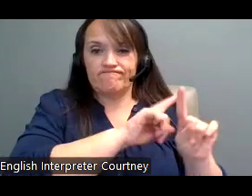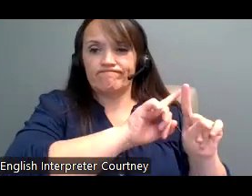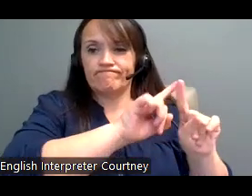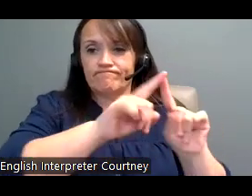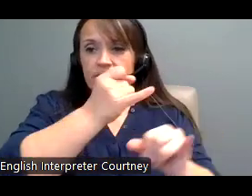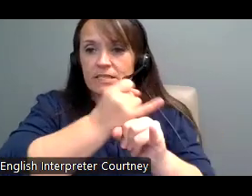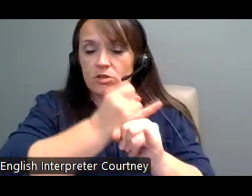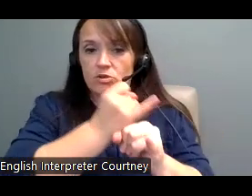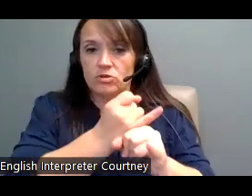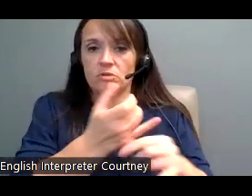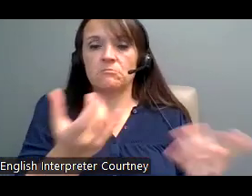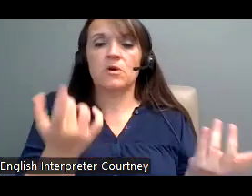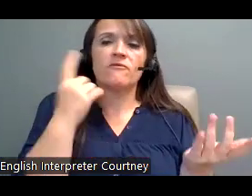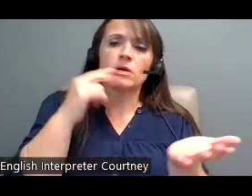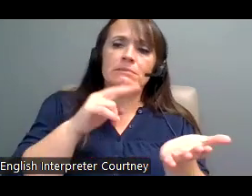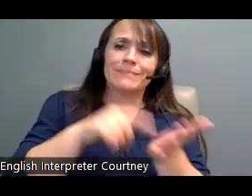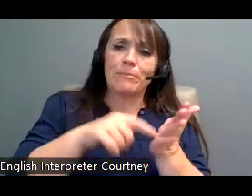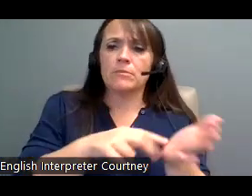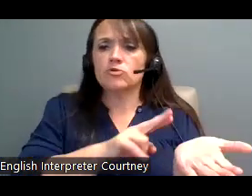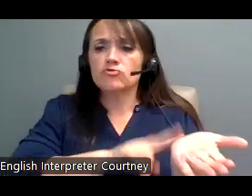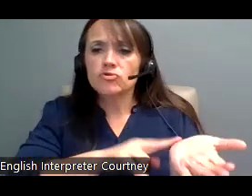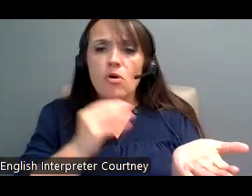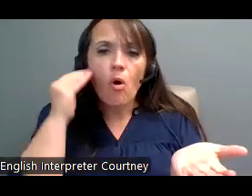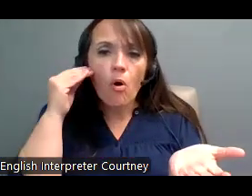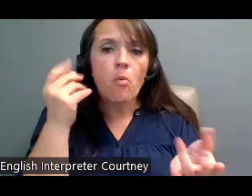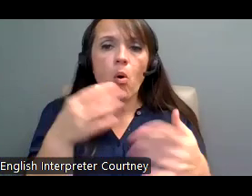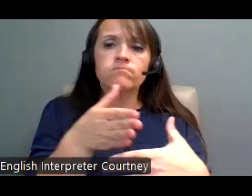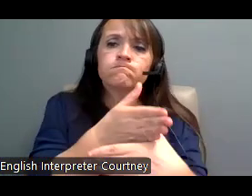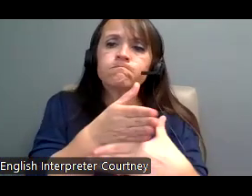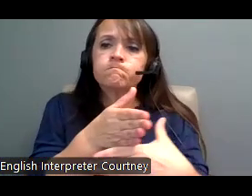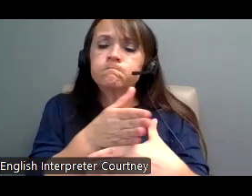facility such as nursing home, or an intermediate care facility for people with intellectual or